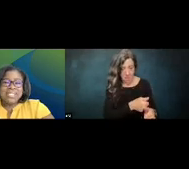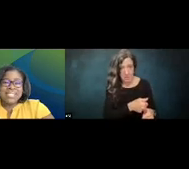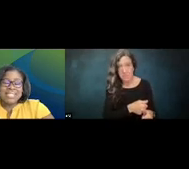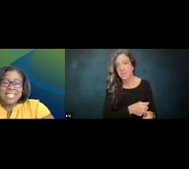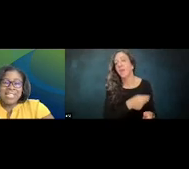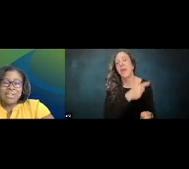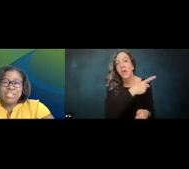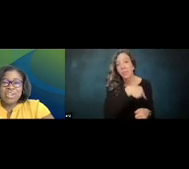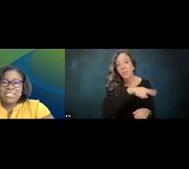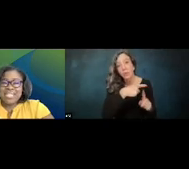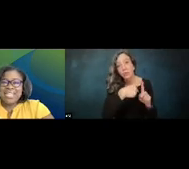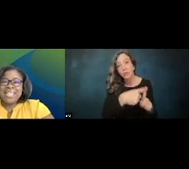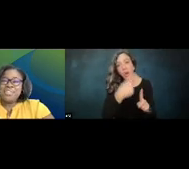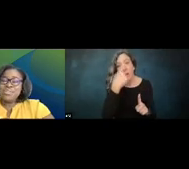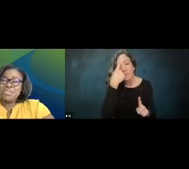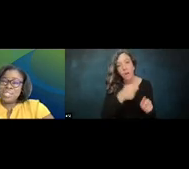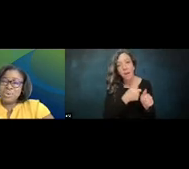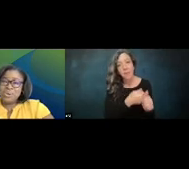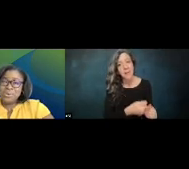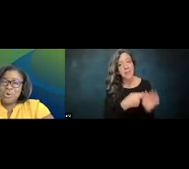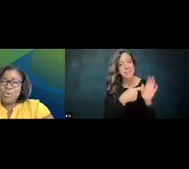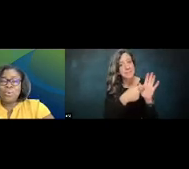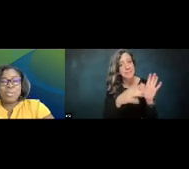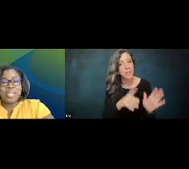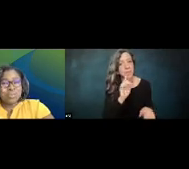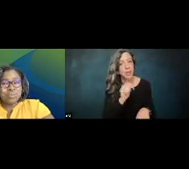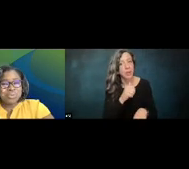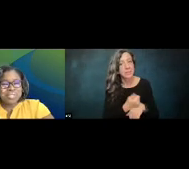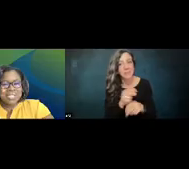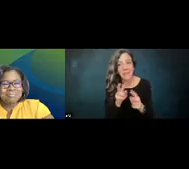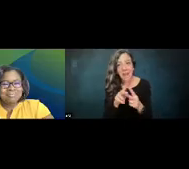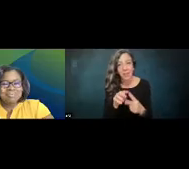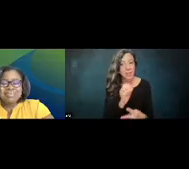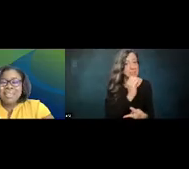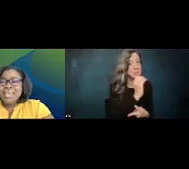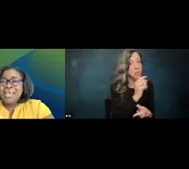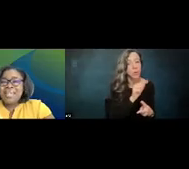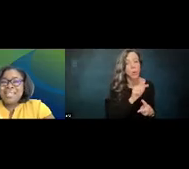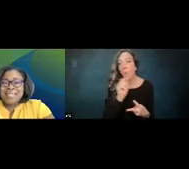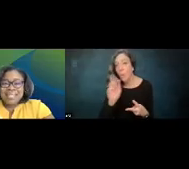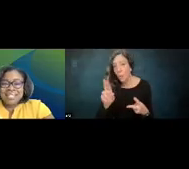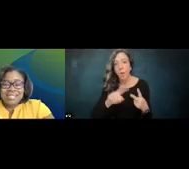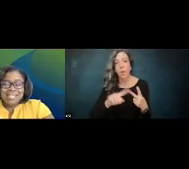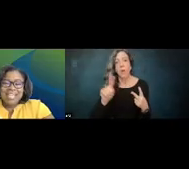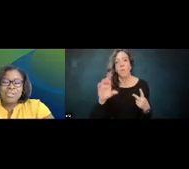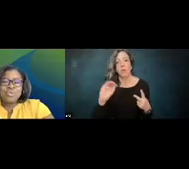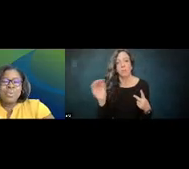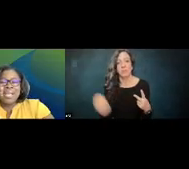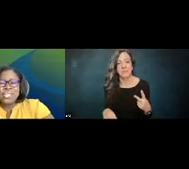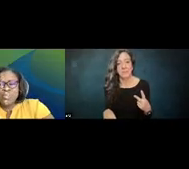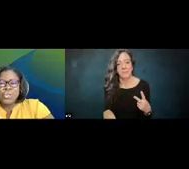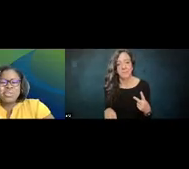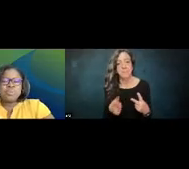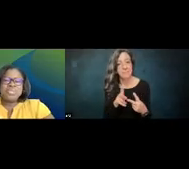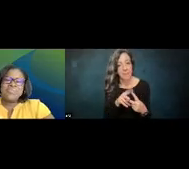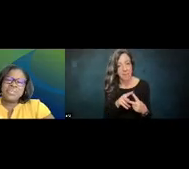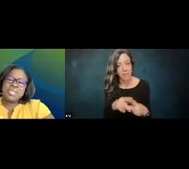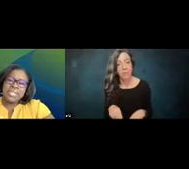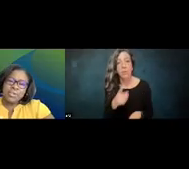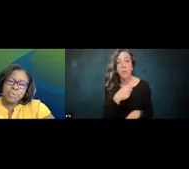compliance indicators are set at either zero or 100%. These indicators will ask whether specific